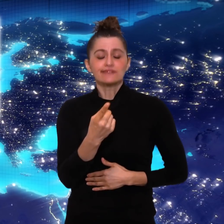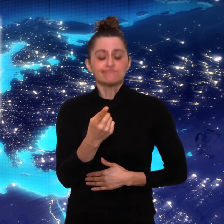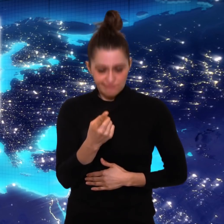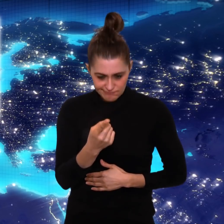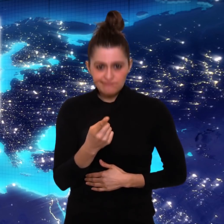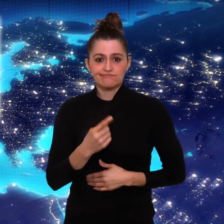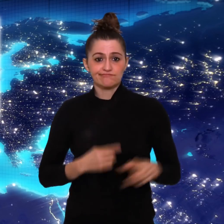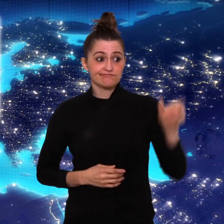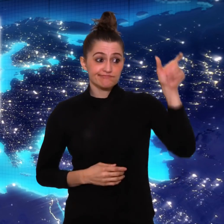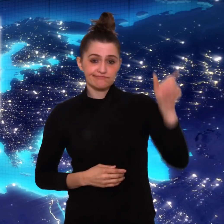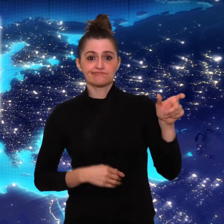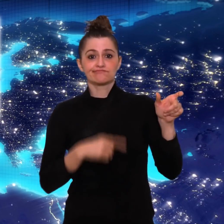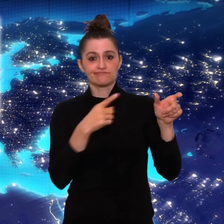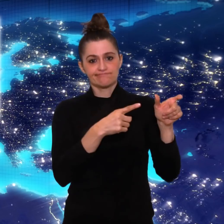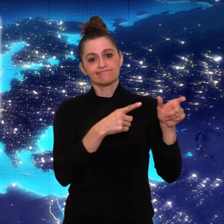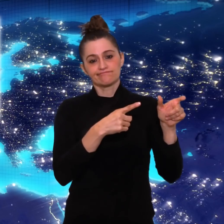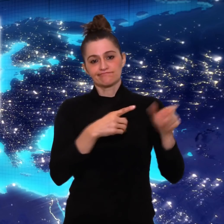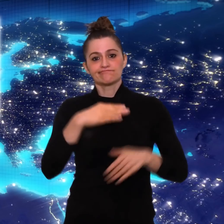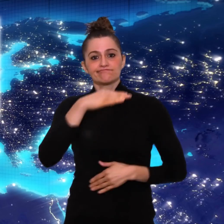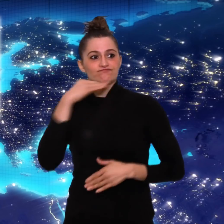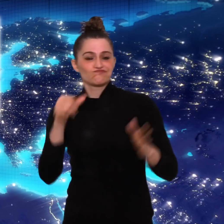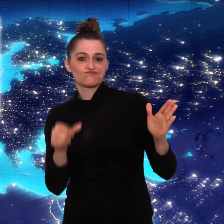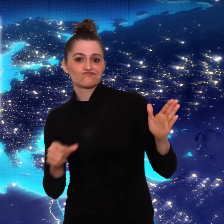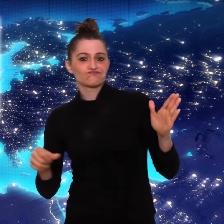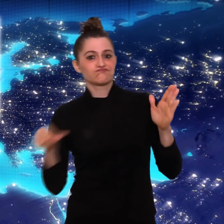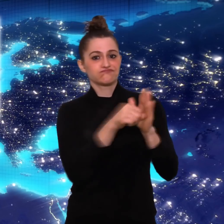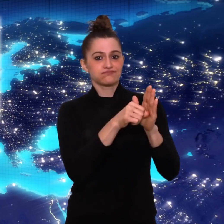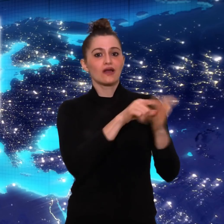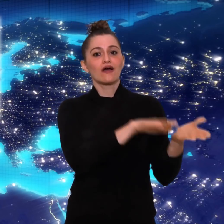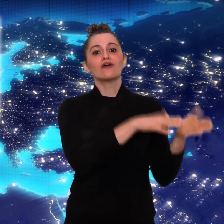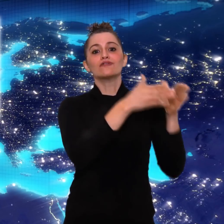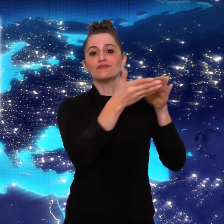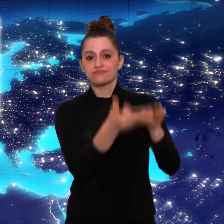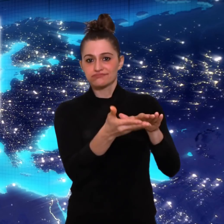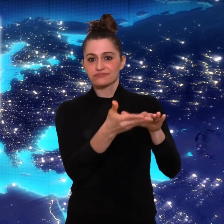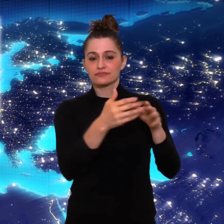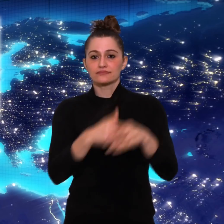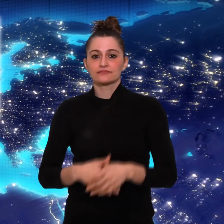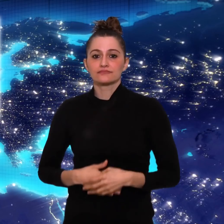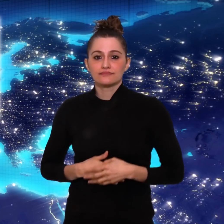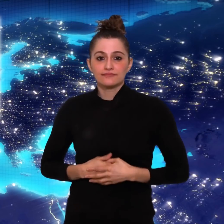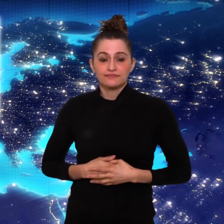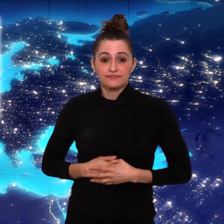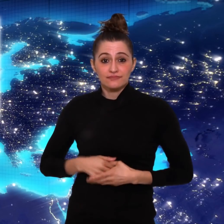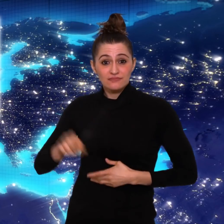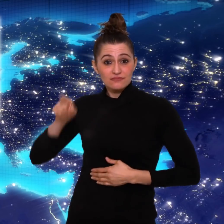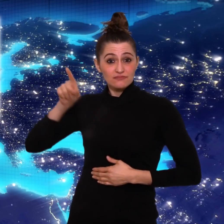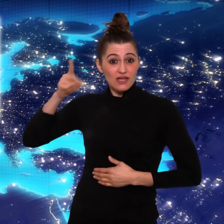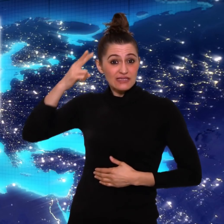suspects have been detained by